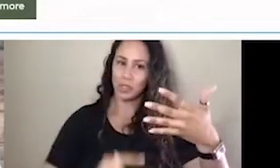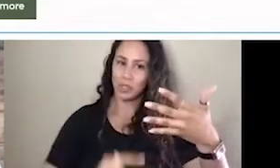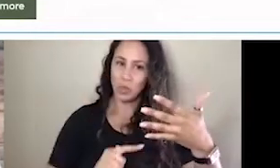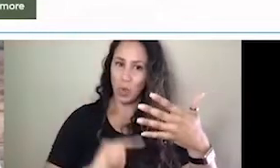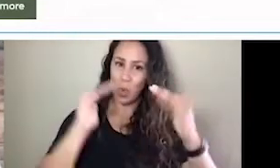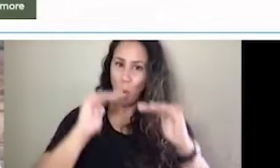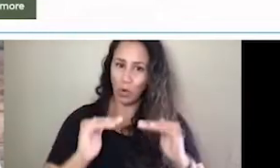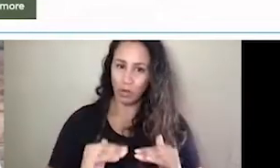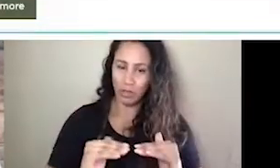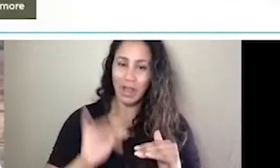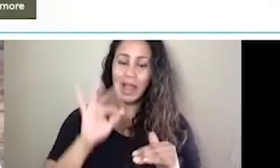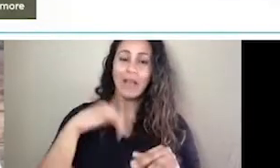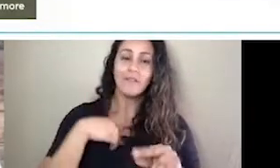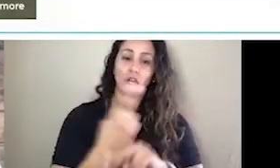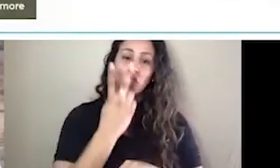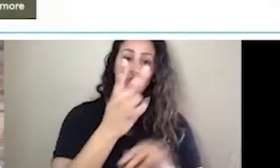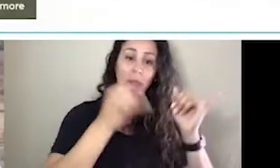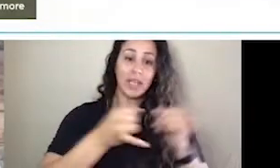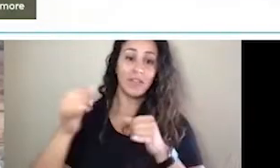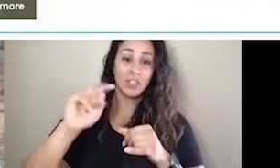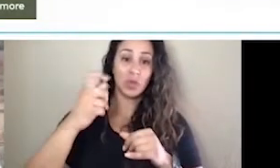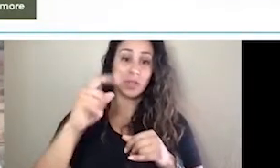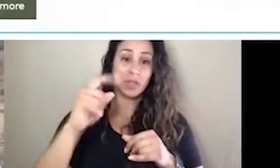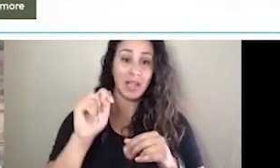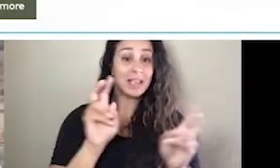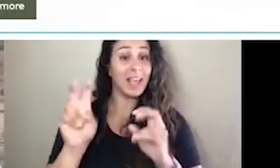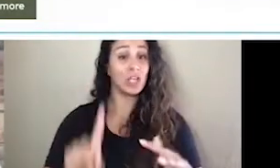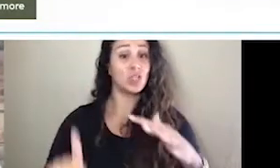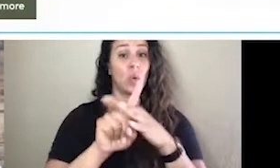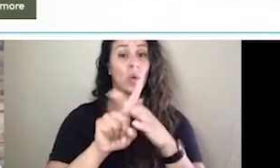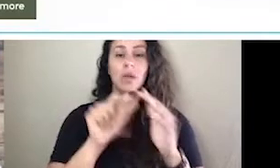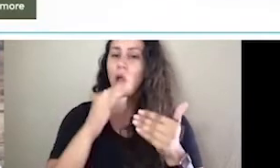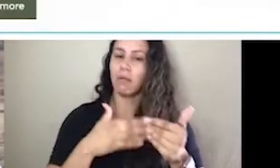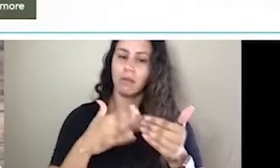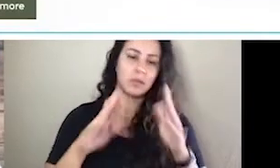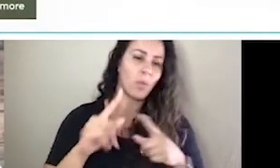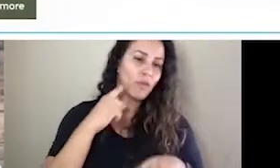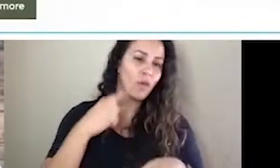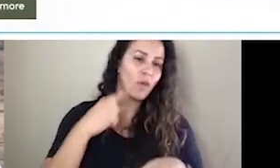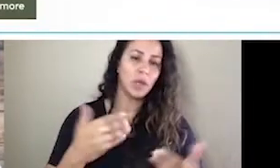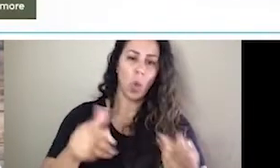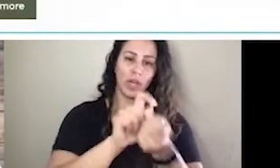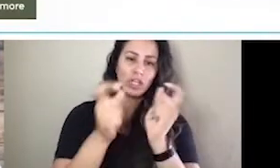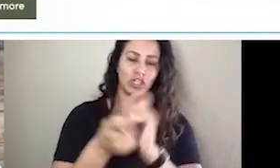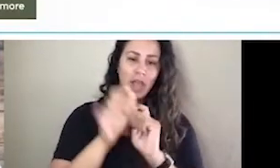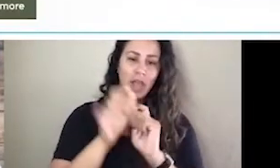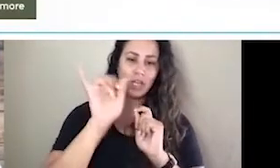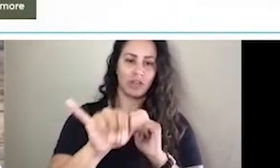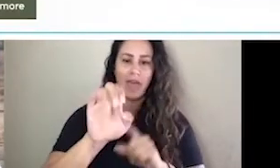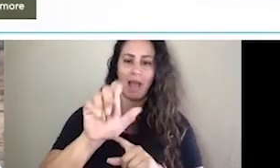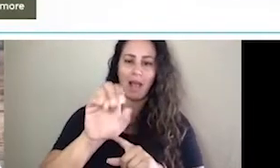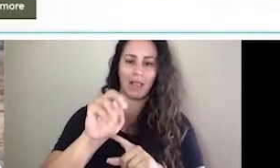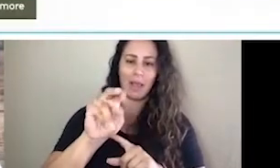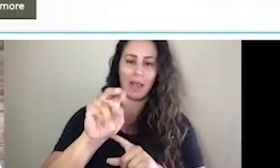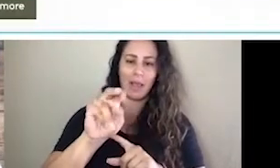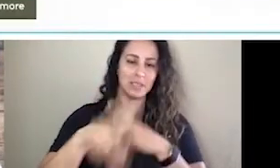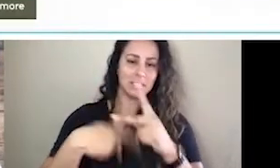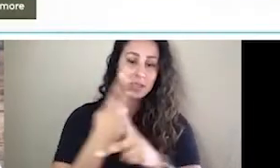AND IF I ISSUE TWO TEXT FIELDS AND NOT AN EASY WAY TO CHANGE THAT ELEMENT TYPE.